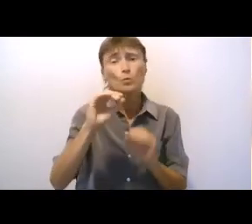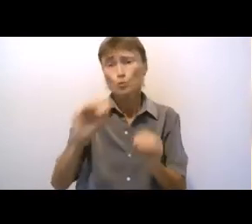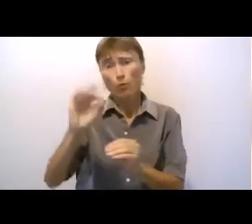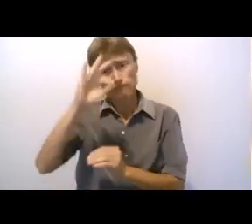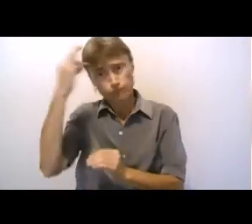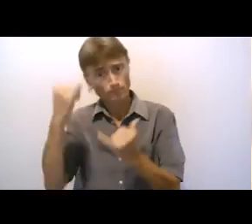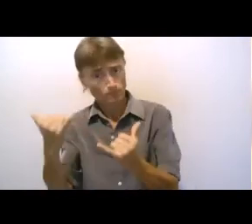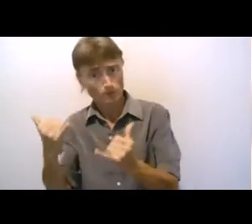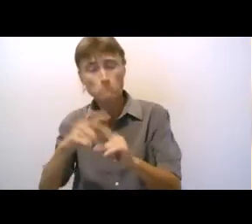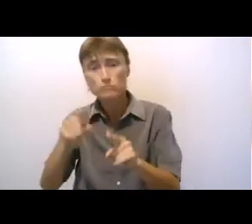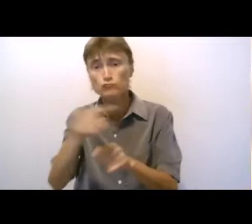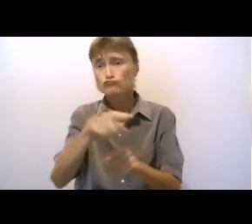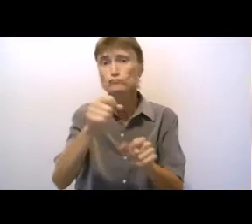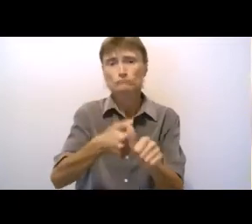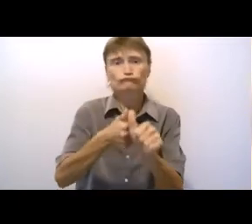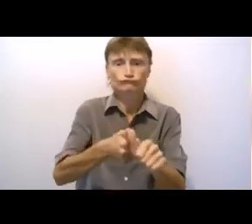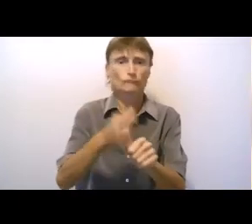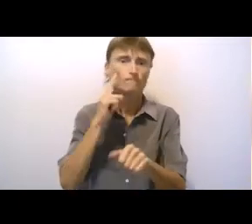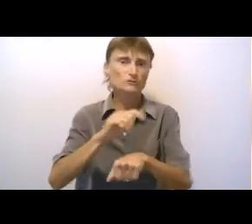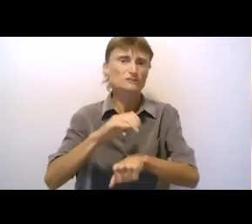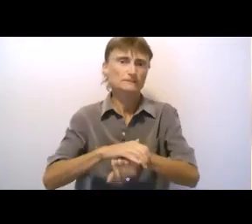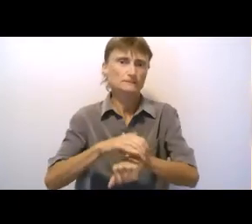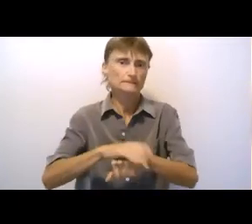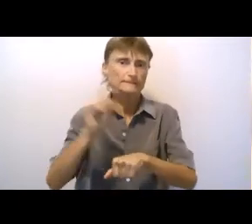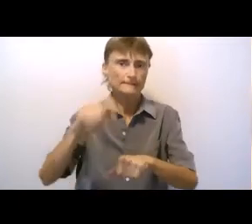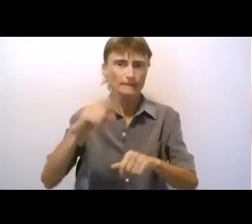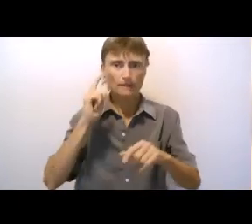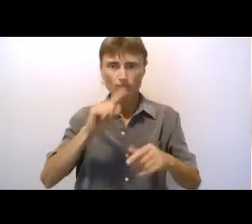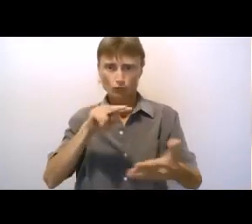meeting for future reference and to be able to share it with those folks that can't make